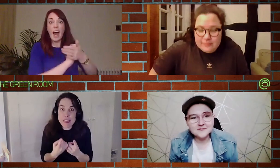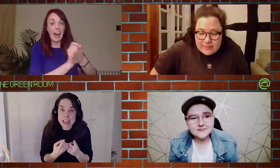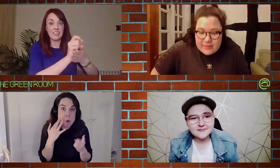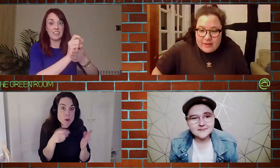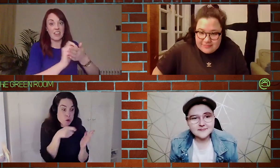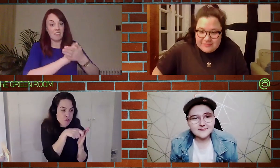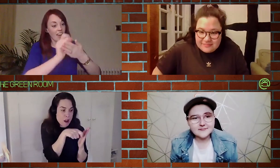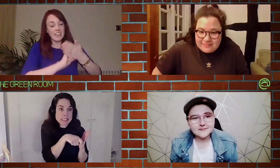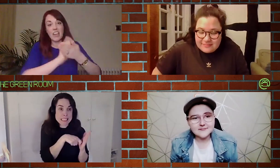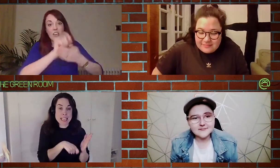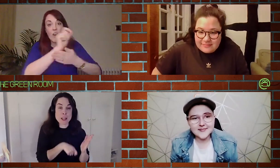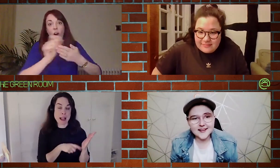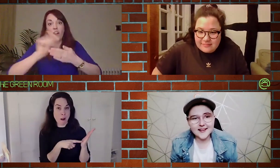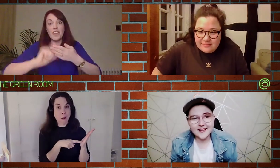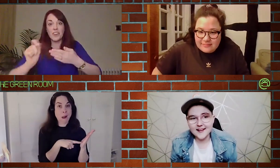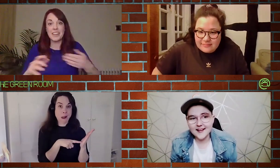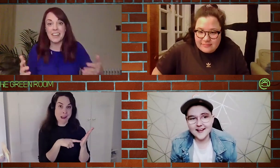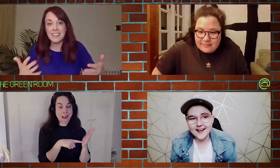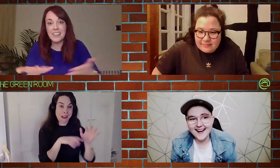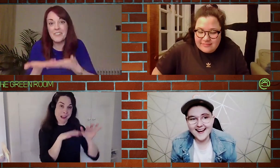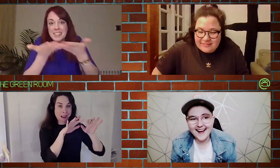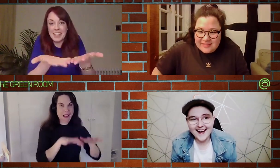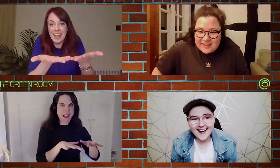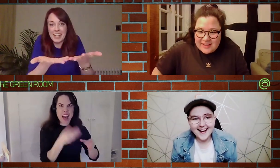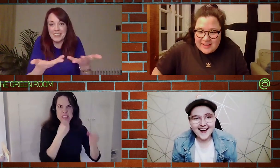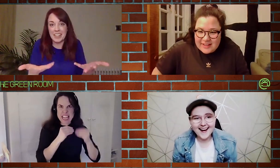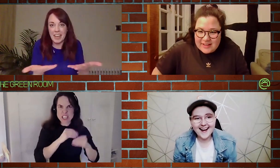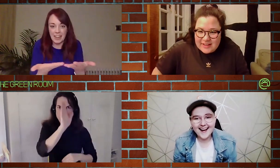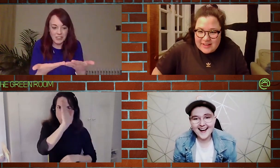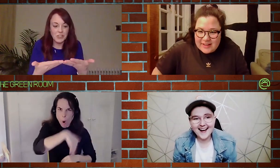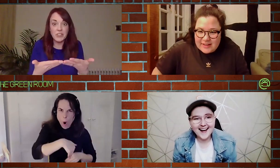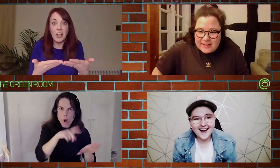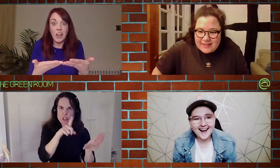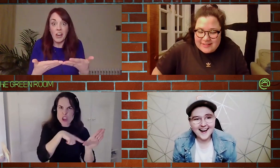and they write, they eat all the yogurt and then you give it to the actor, then the actor goes